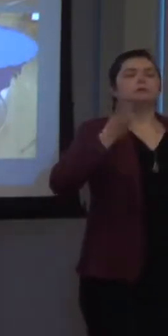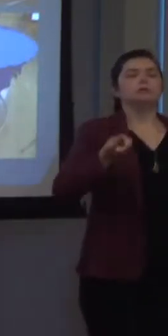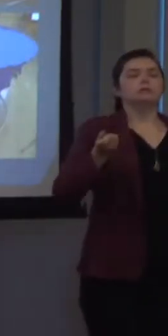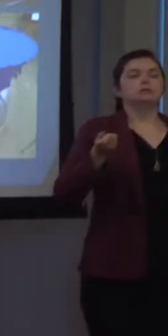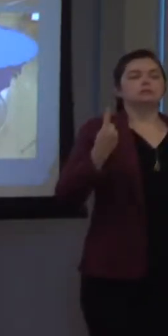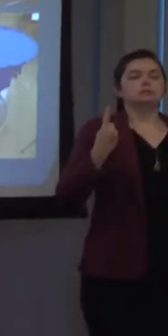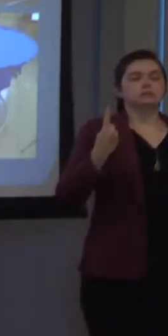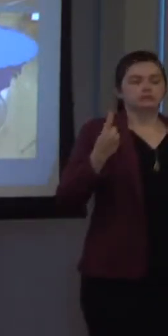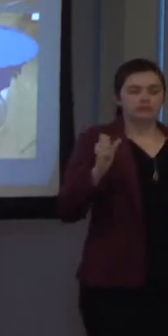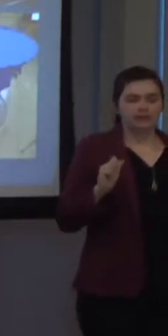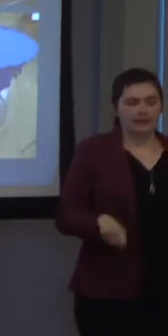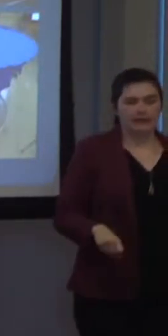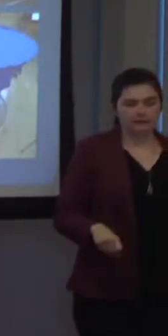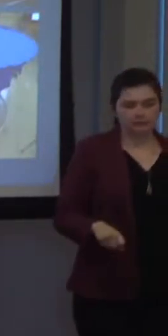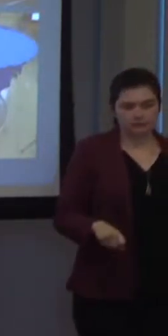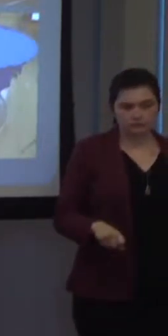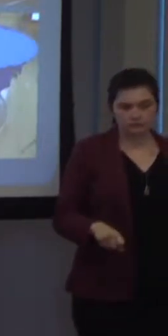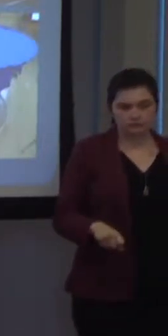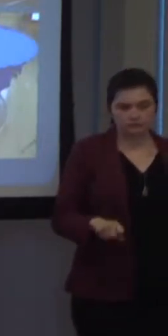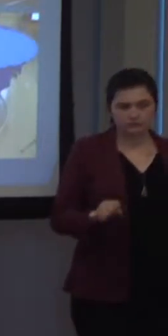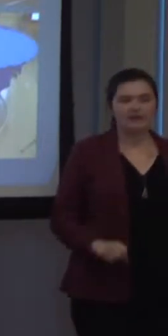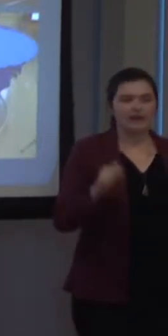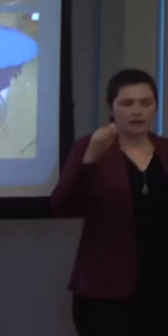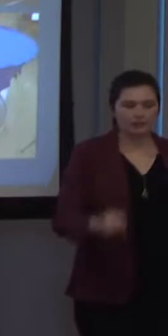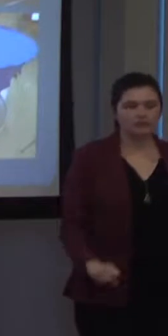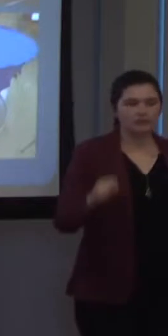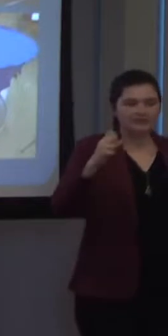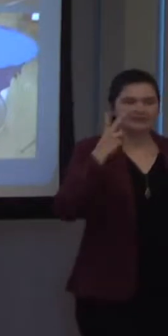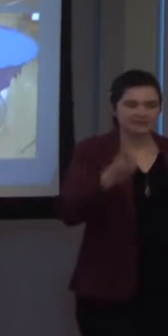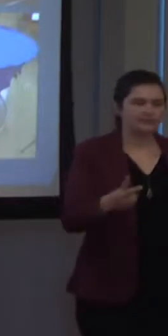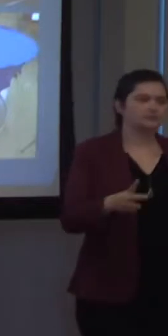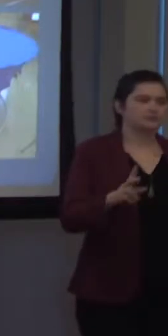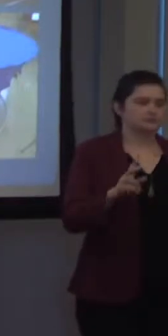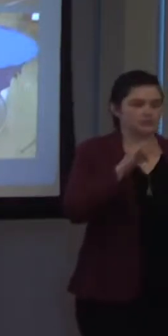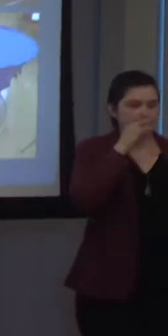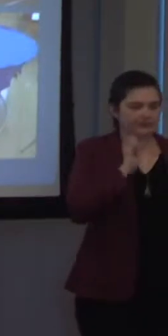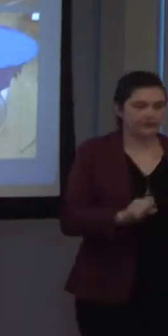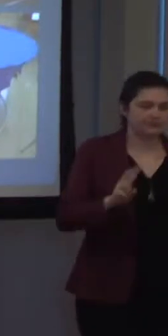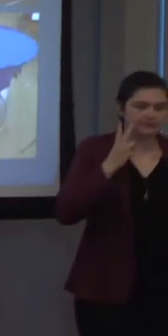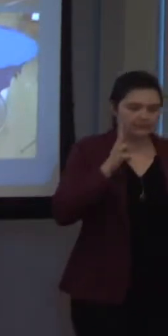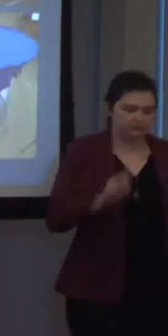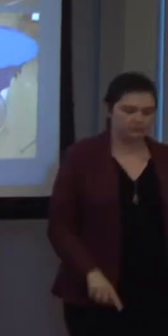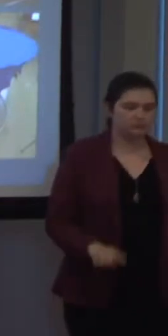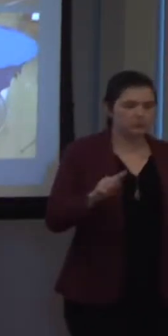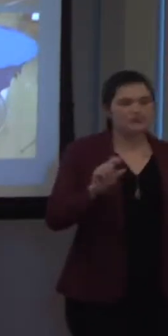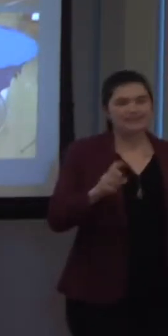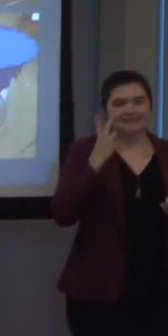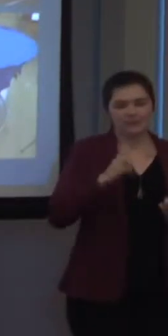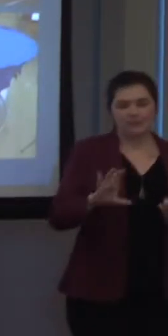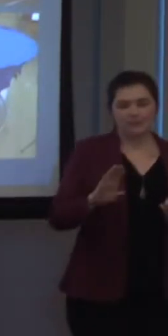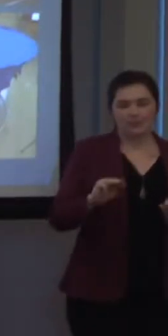We also enabled a livestream video, kind of on the top, to show how the marbles would collapse